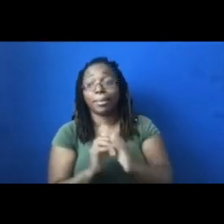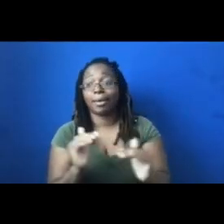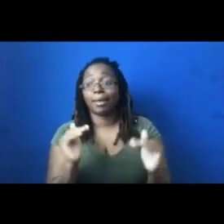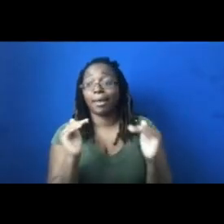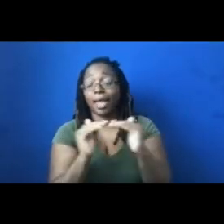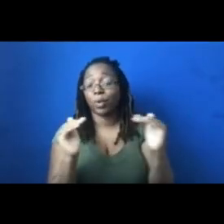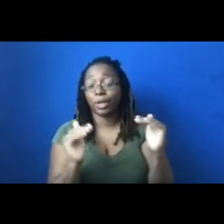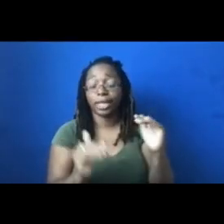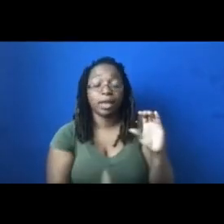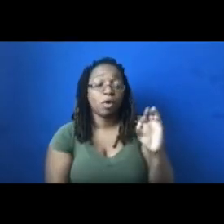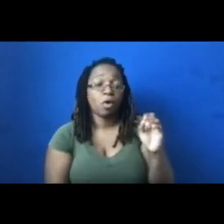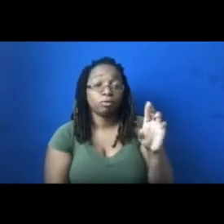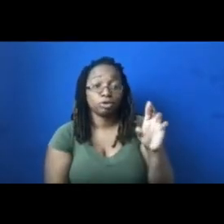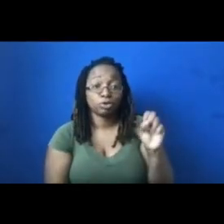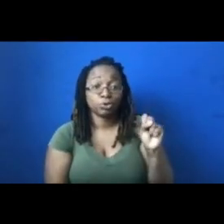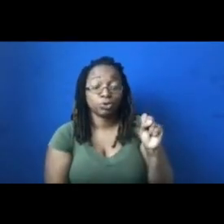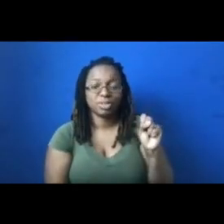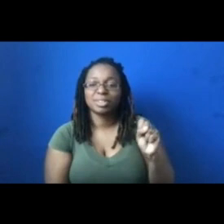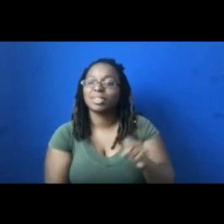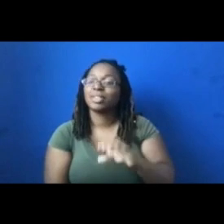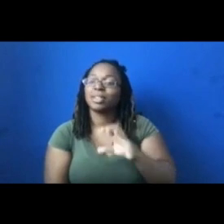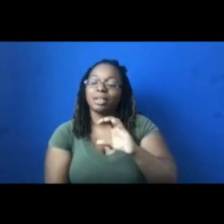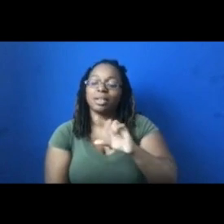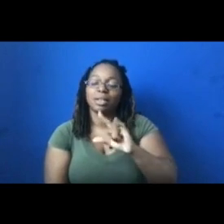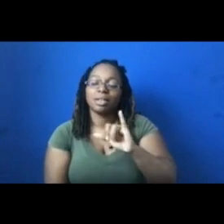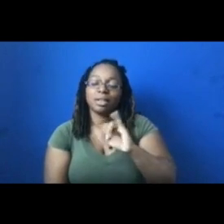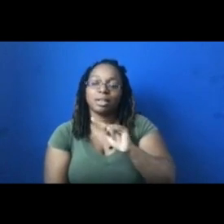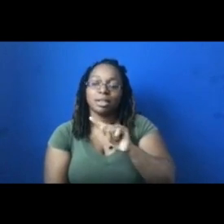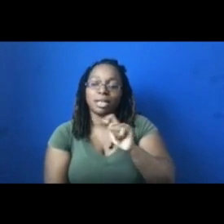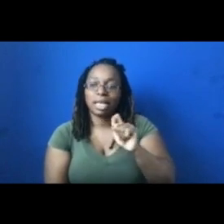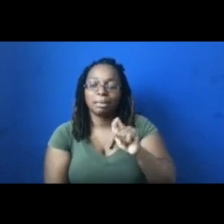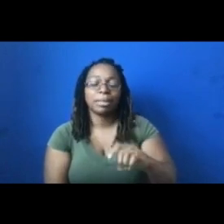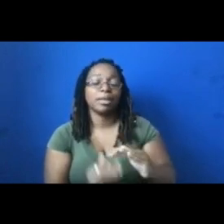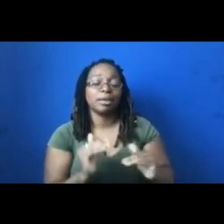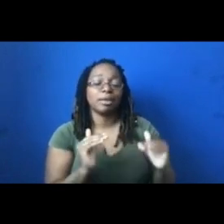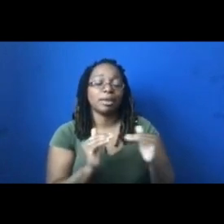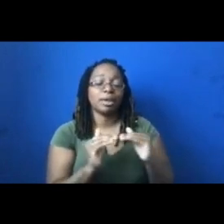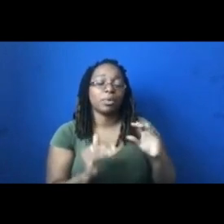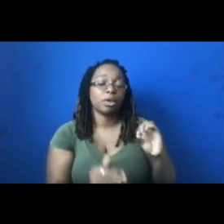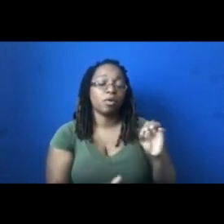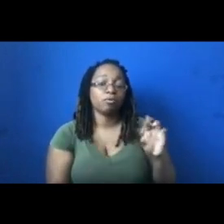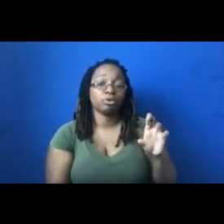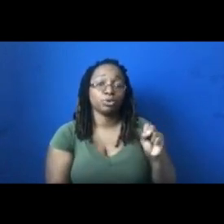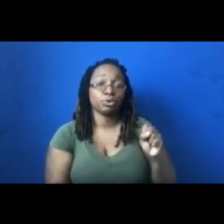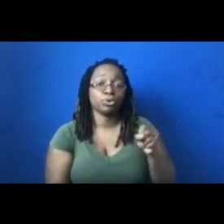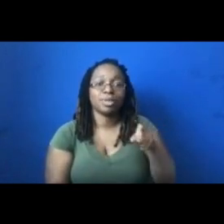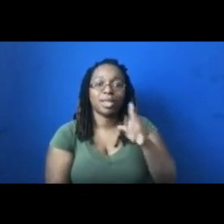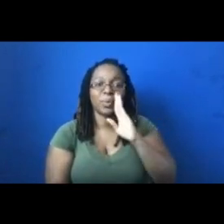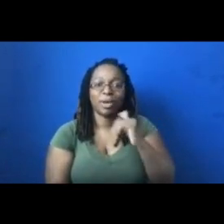These climate equity officers are going to have skill in